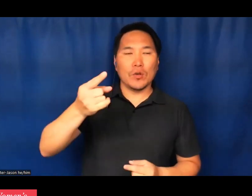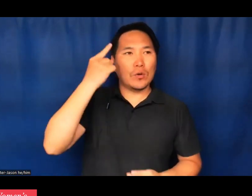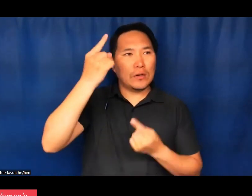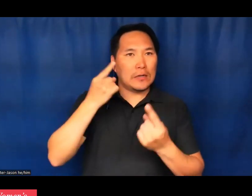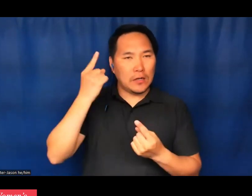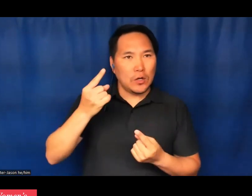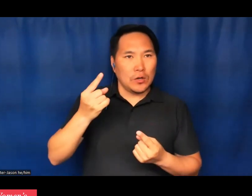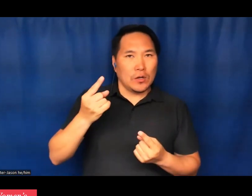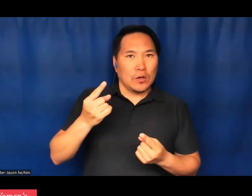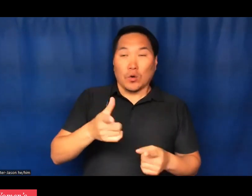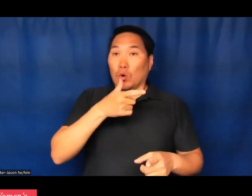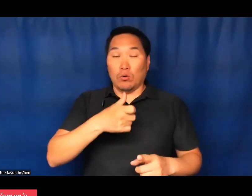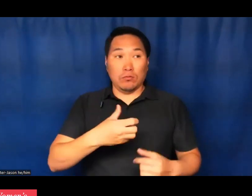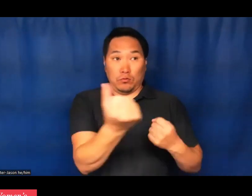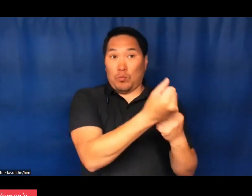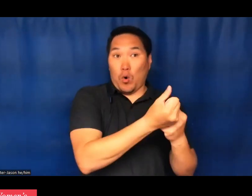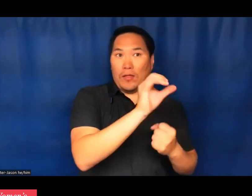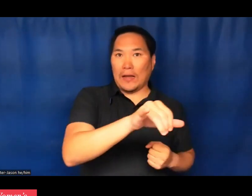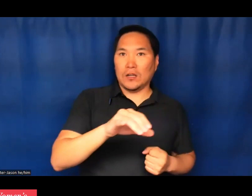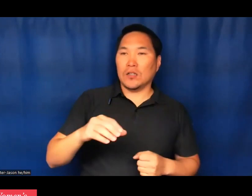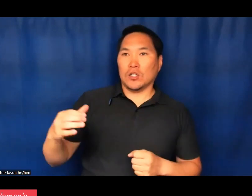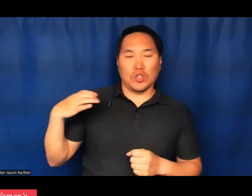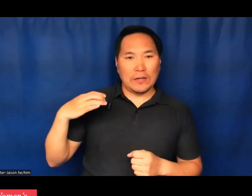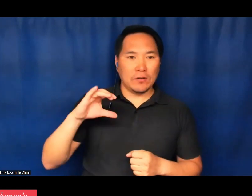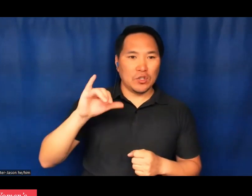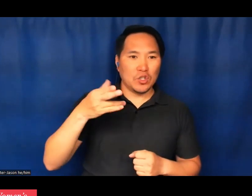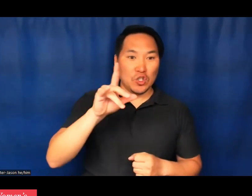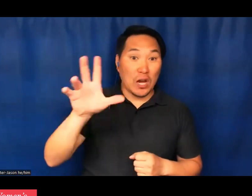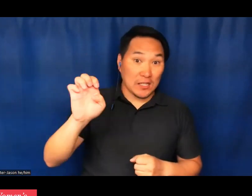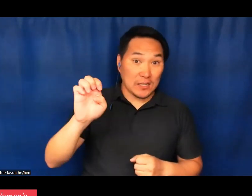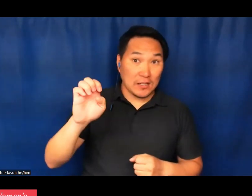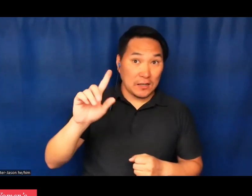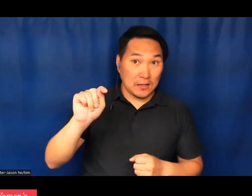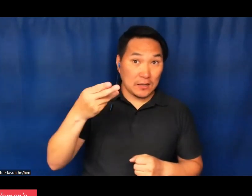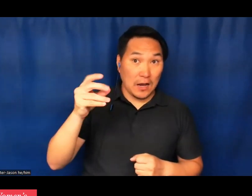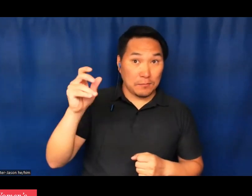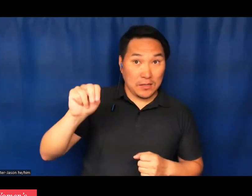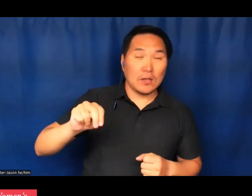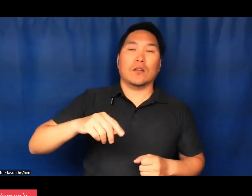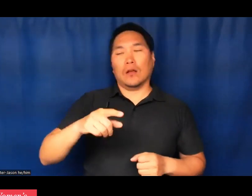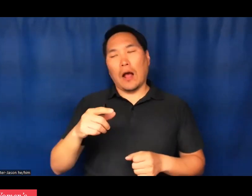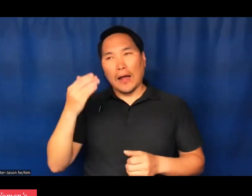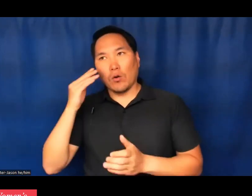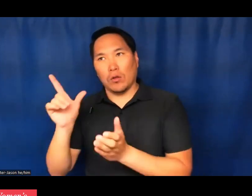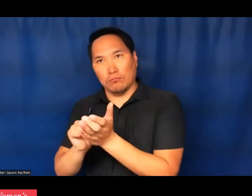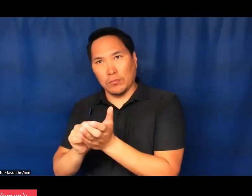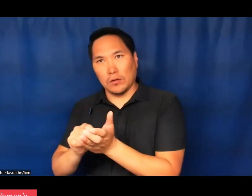It's Justice Thomas concurrence as most of you noted and press certainly noted in which